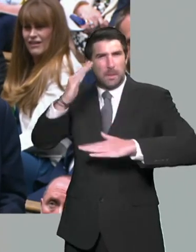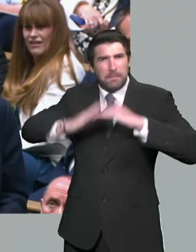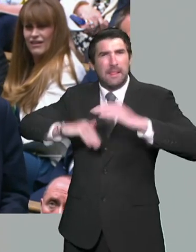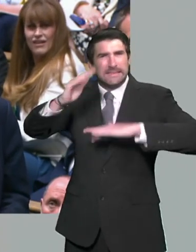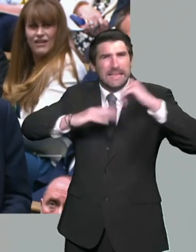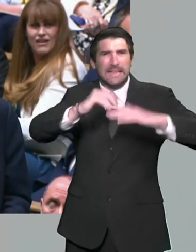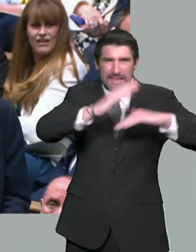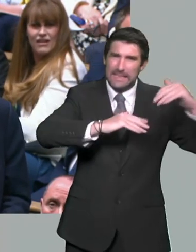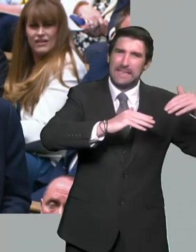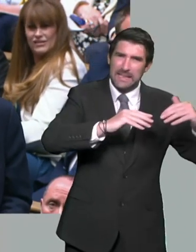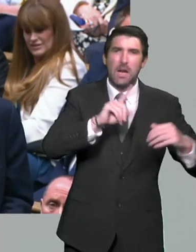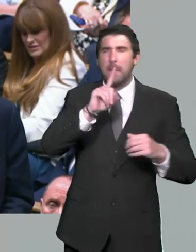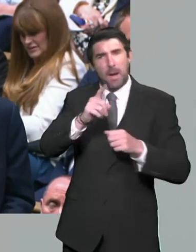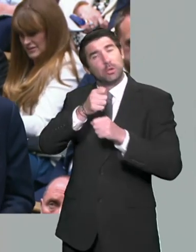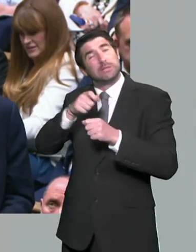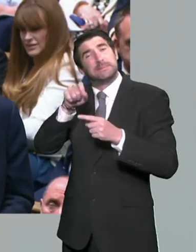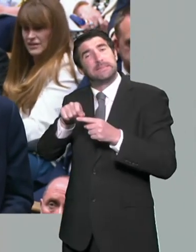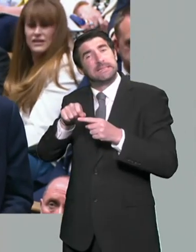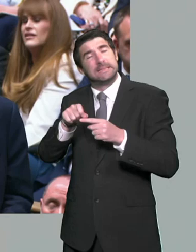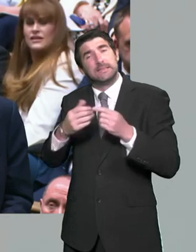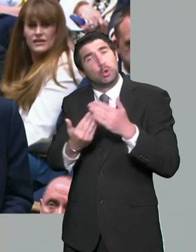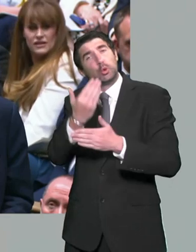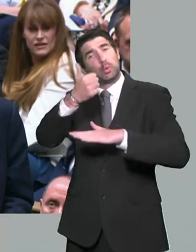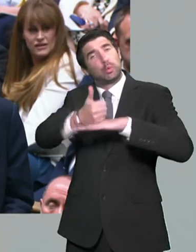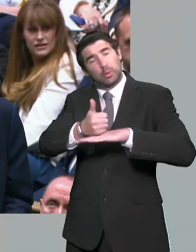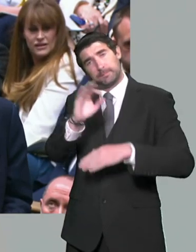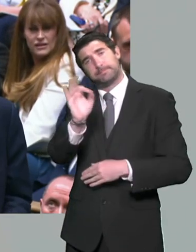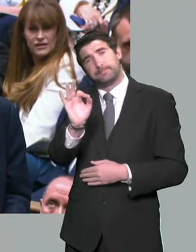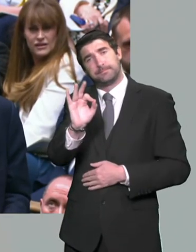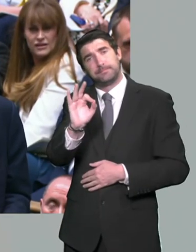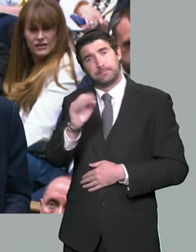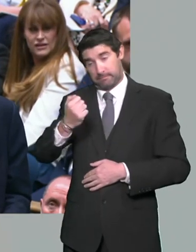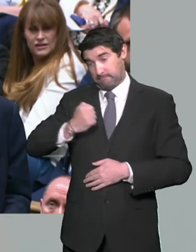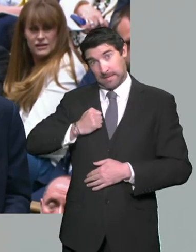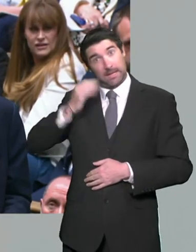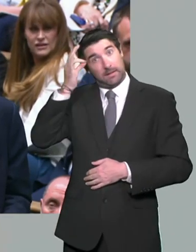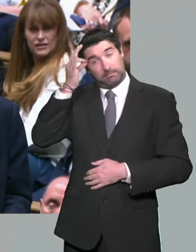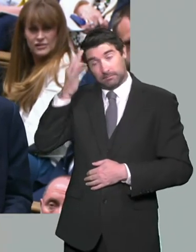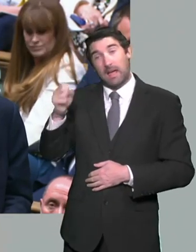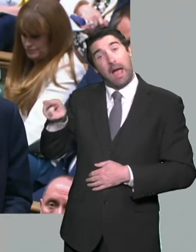At one of my surgeries, which has double the recommended number of patients per GP, the